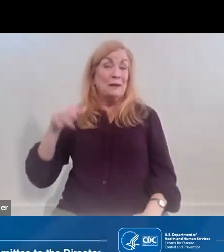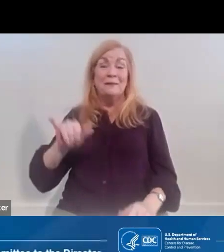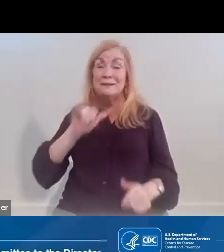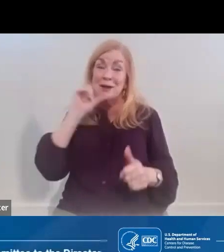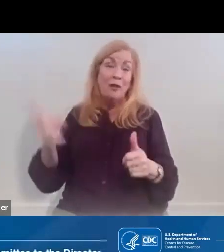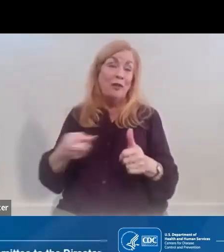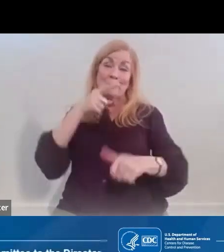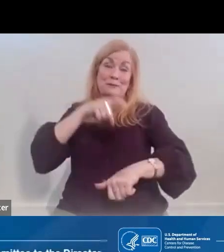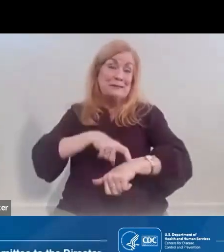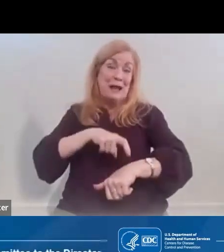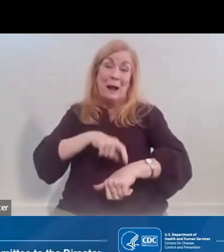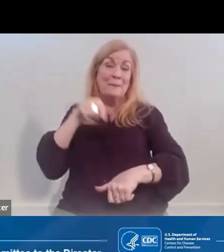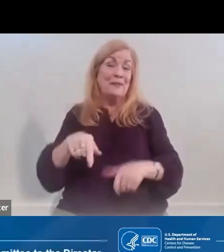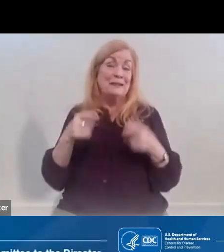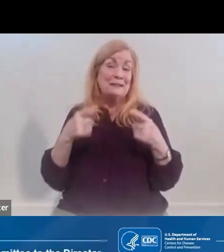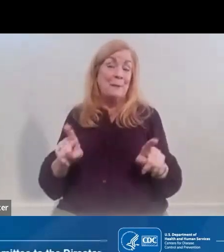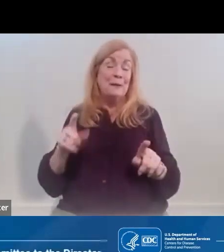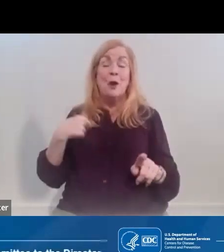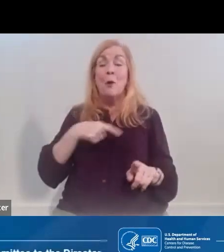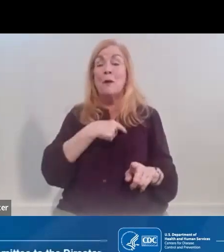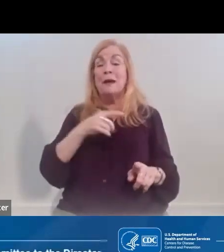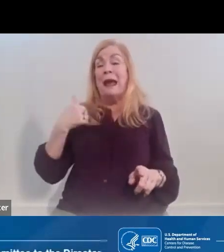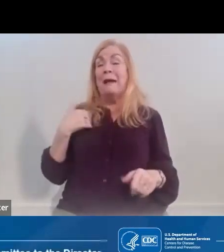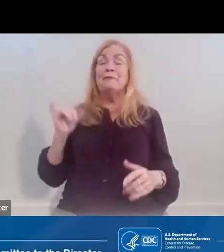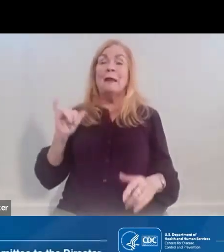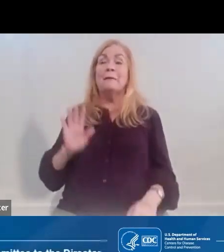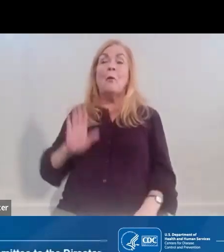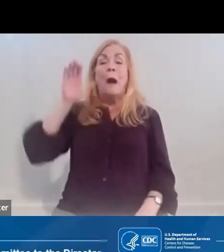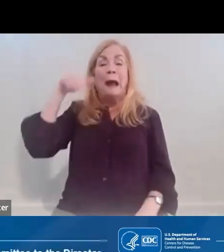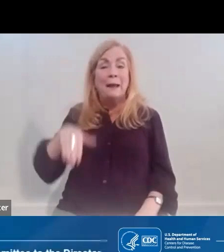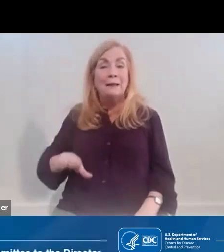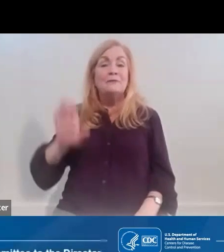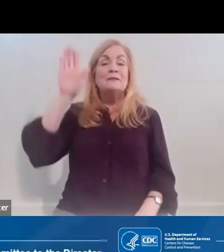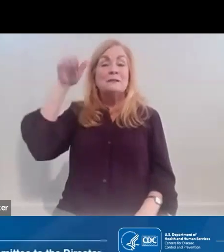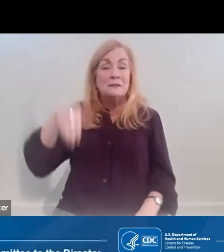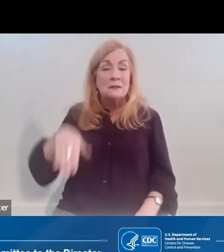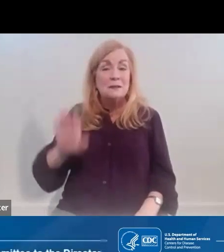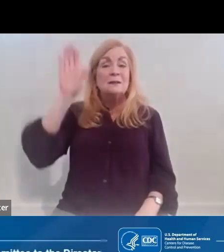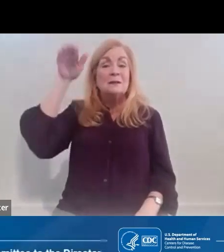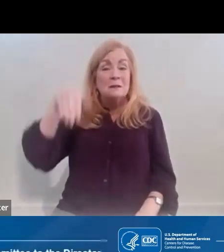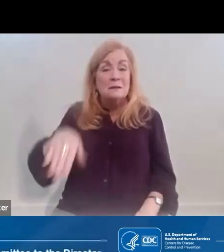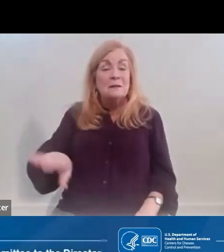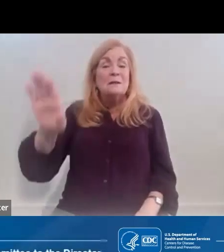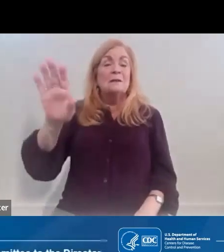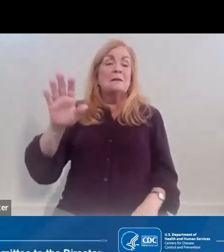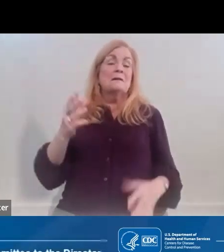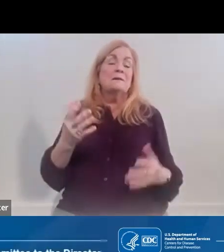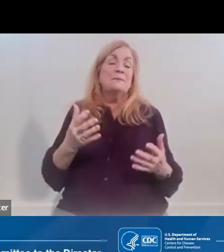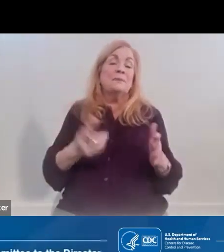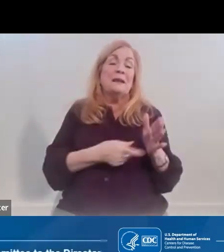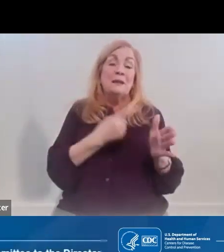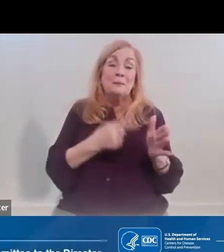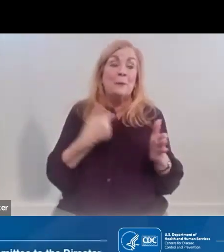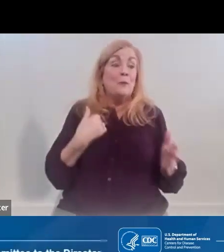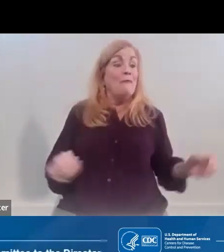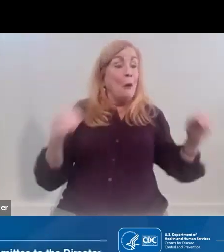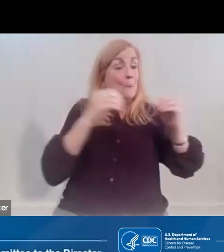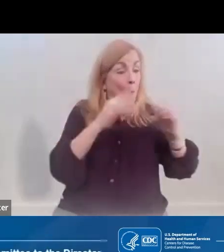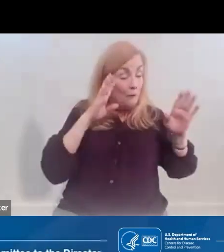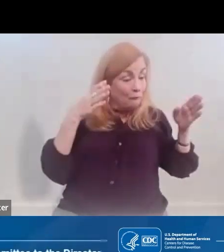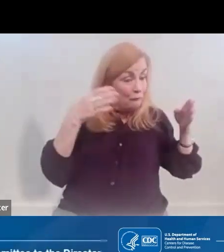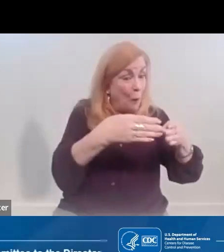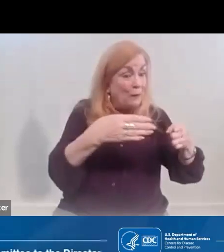we go through waves, if you will, of more and less focus on addressing health disparities